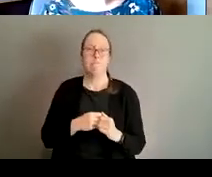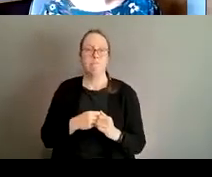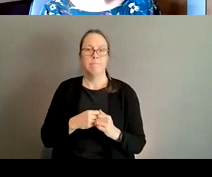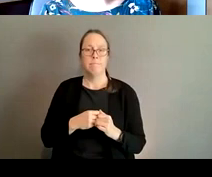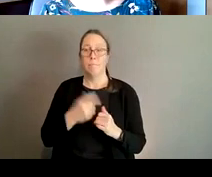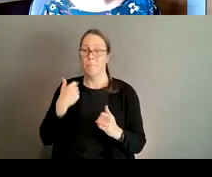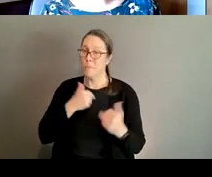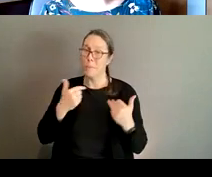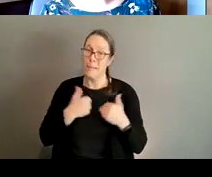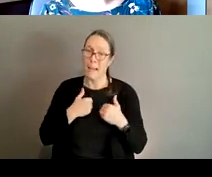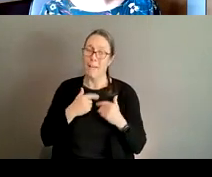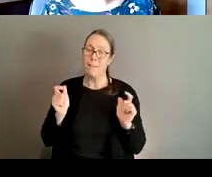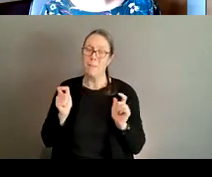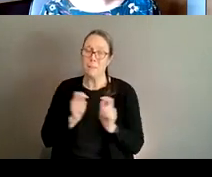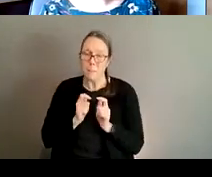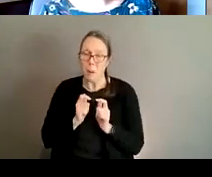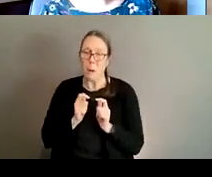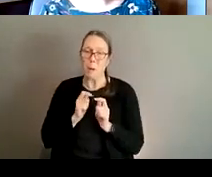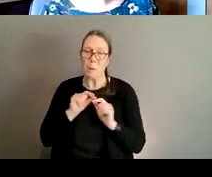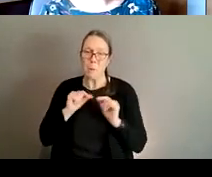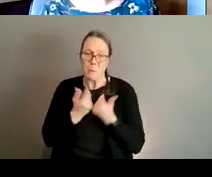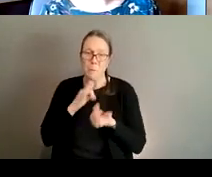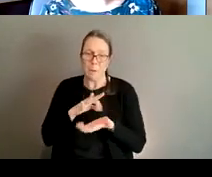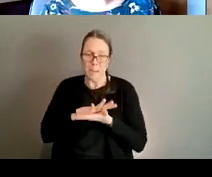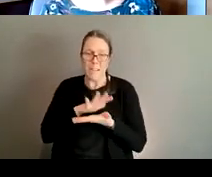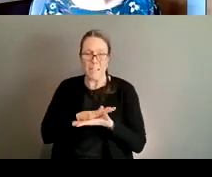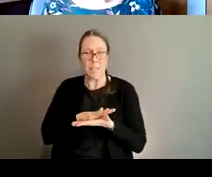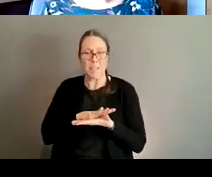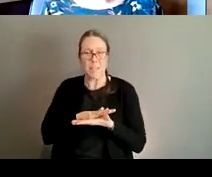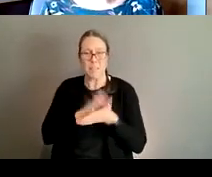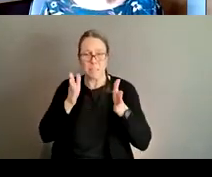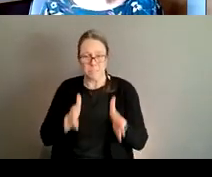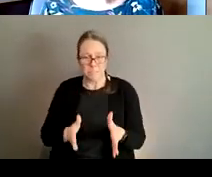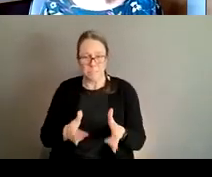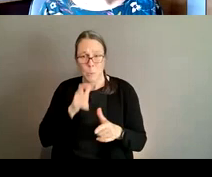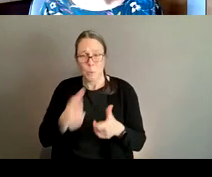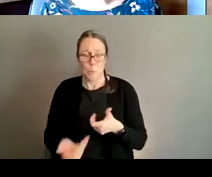very small number of academics who come to this conference, it means that you don't have